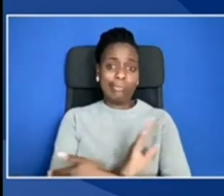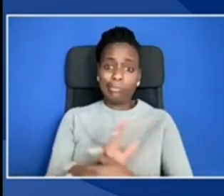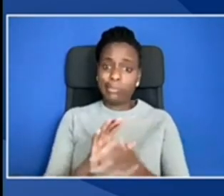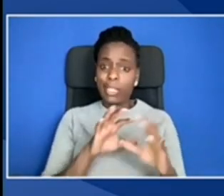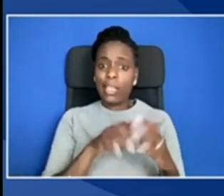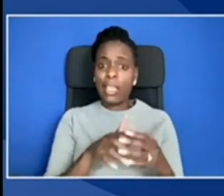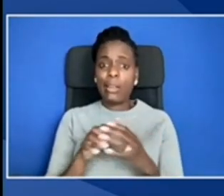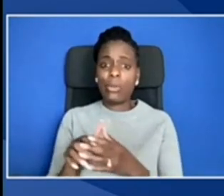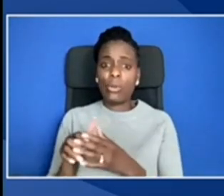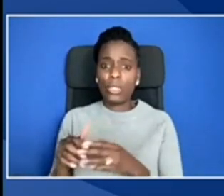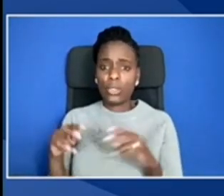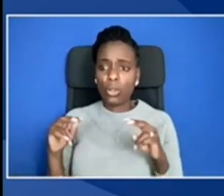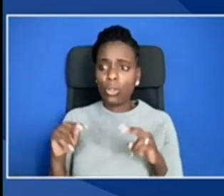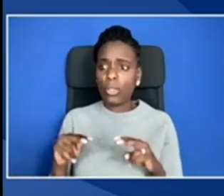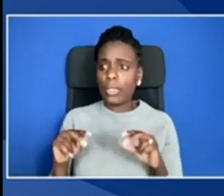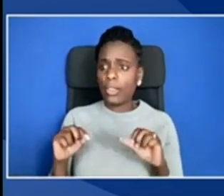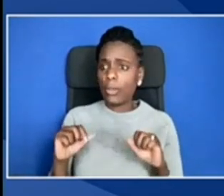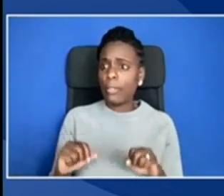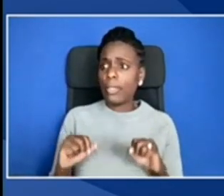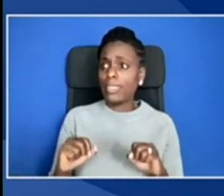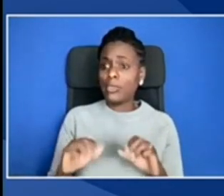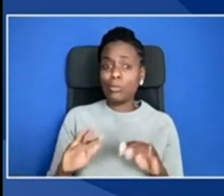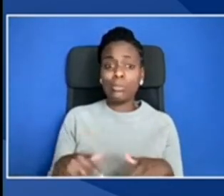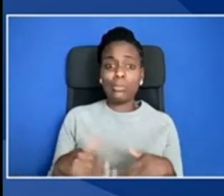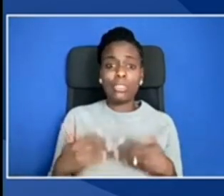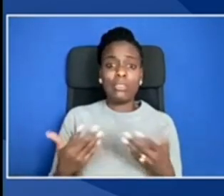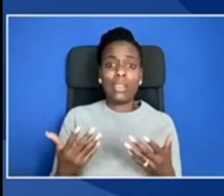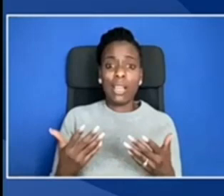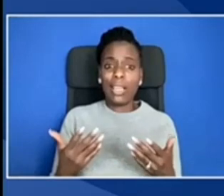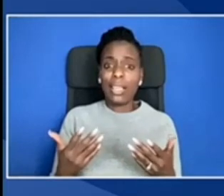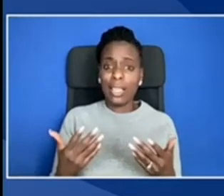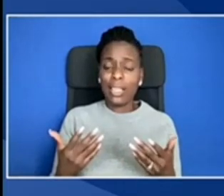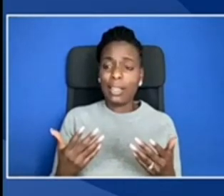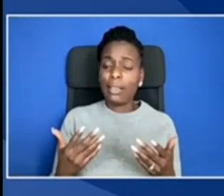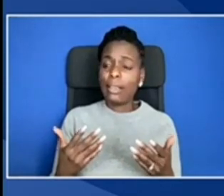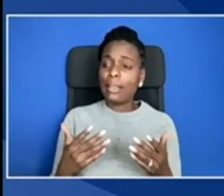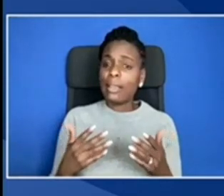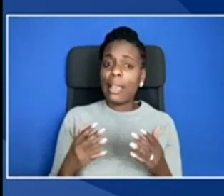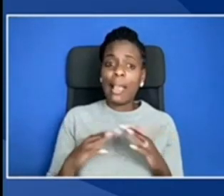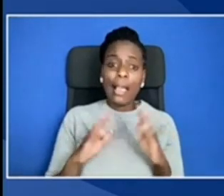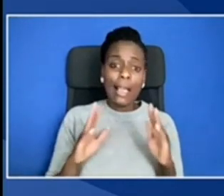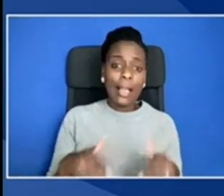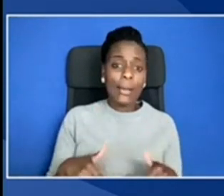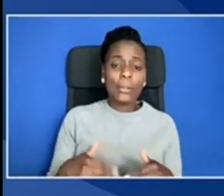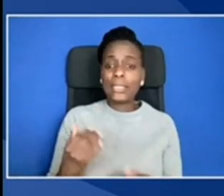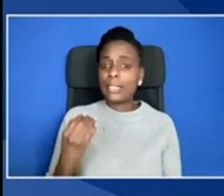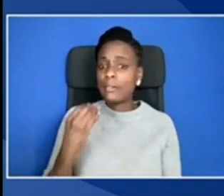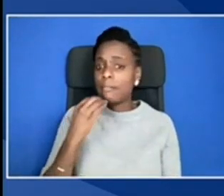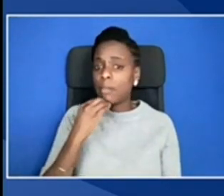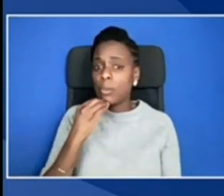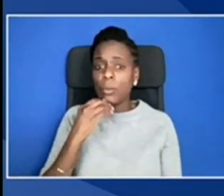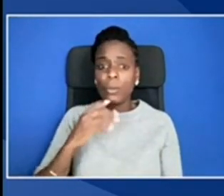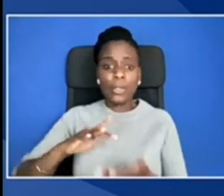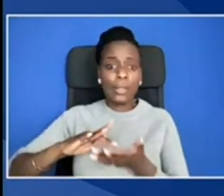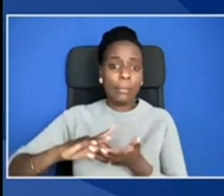ability to provide their- to pay for their housing, to pay for their food, to pay for their medication, be endangered by the